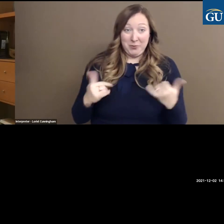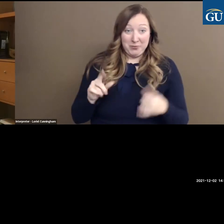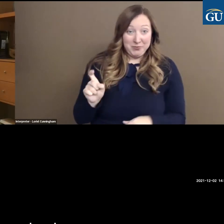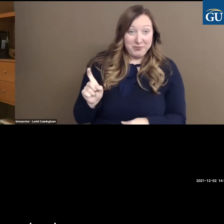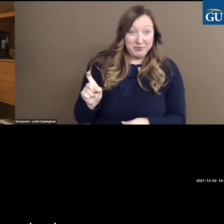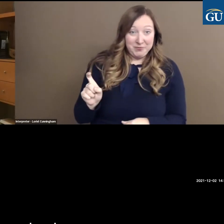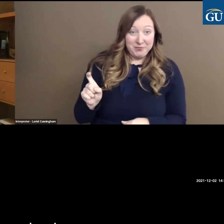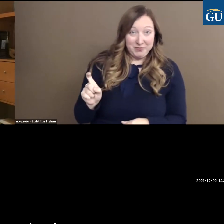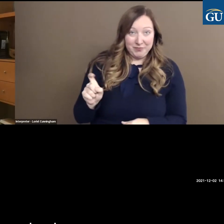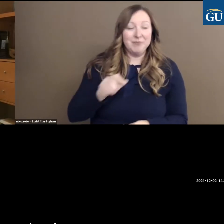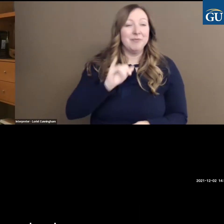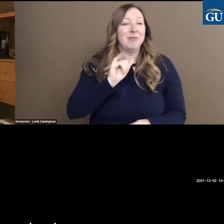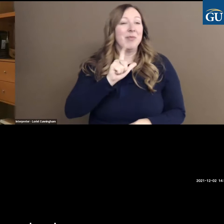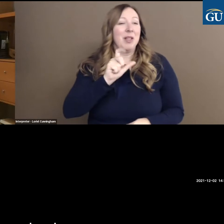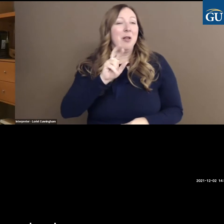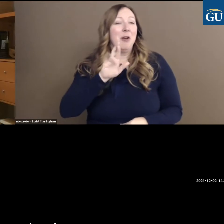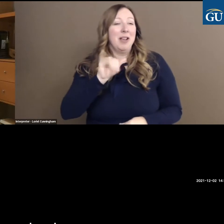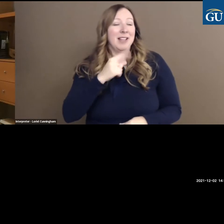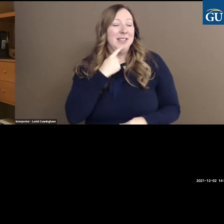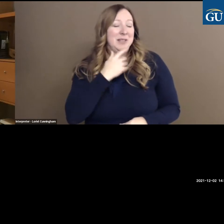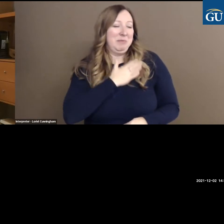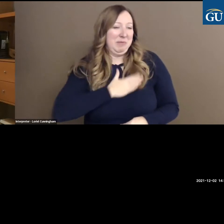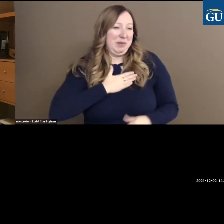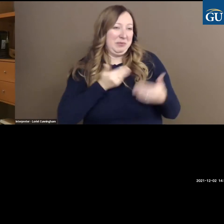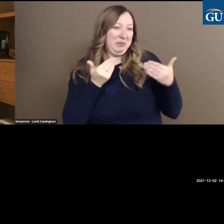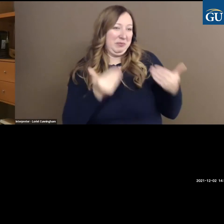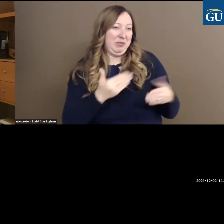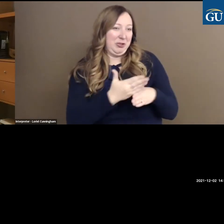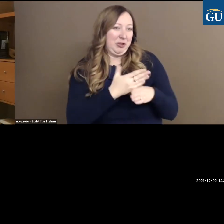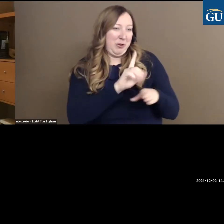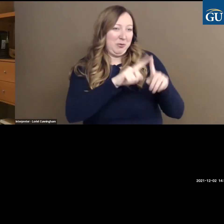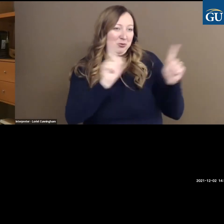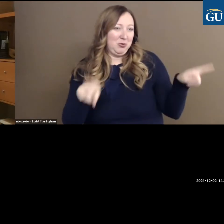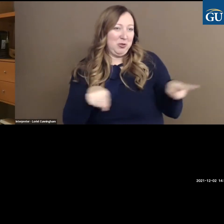yes please do share your screen